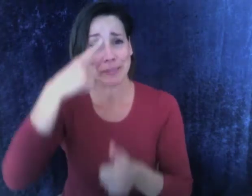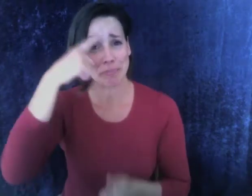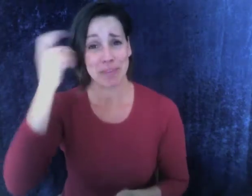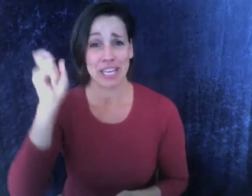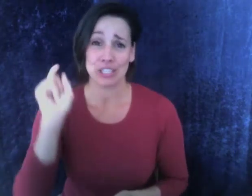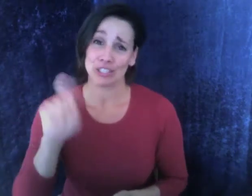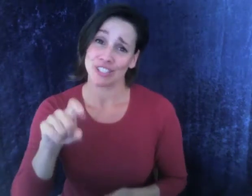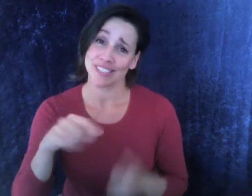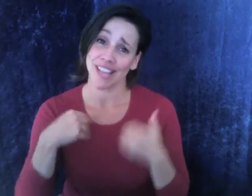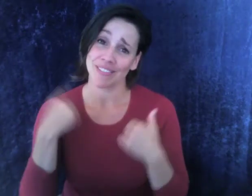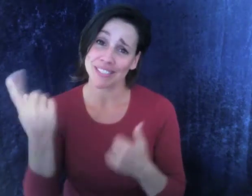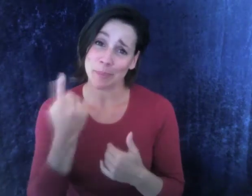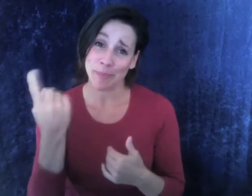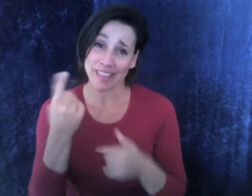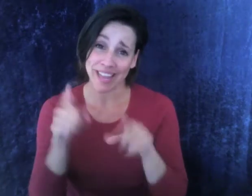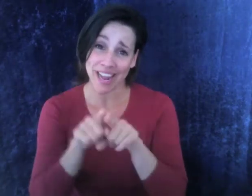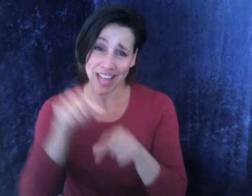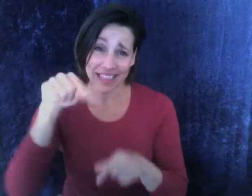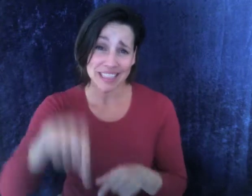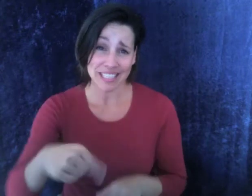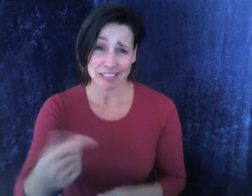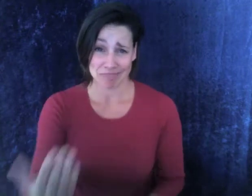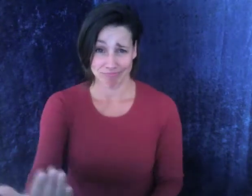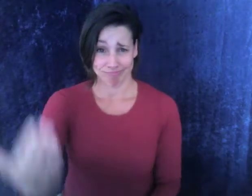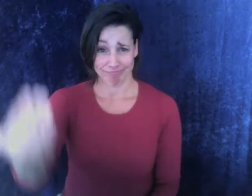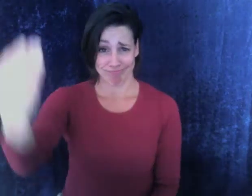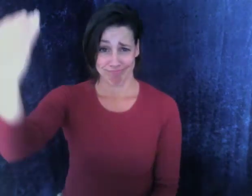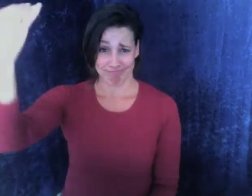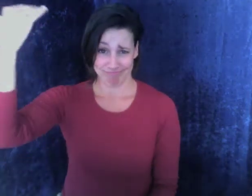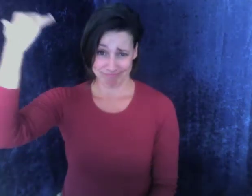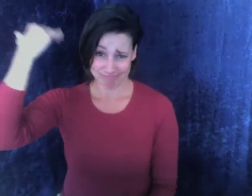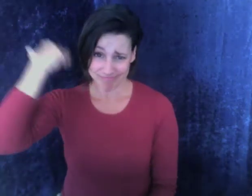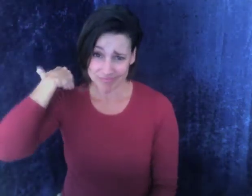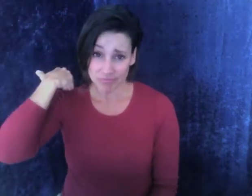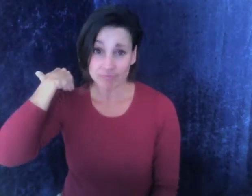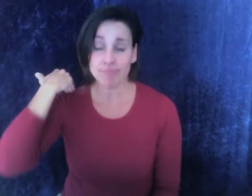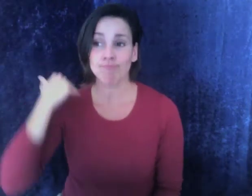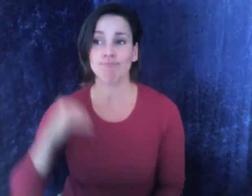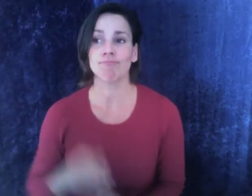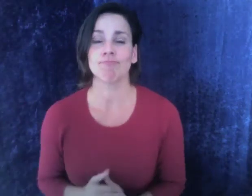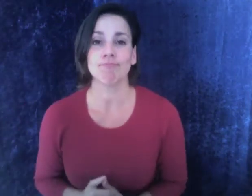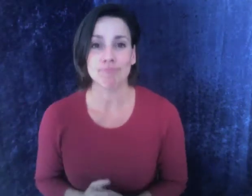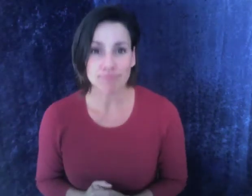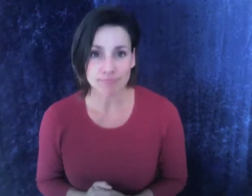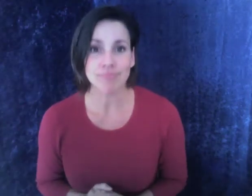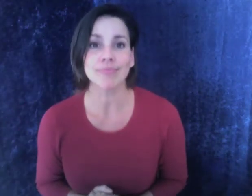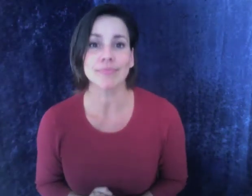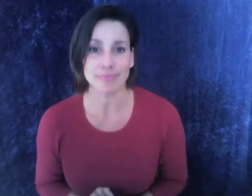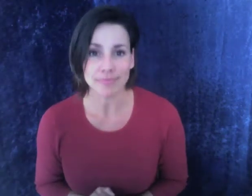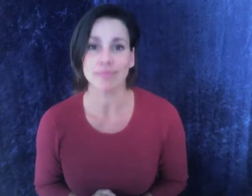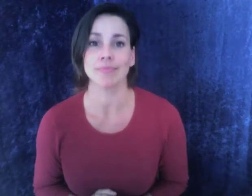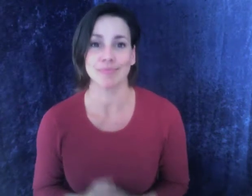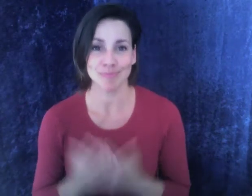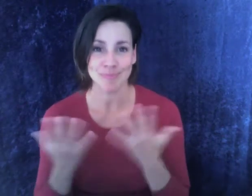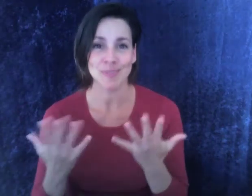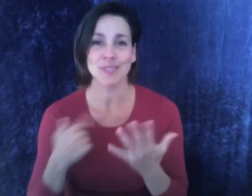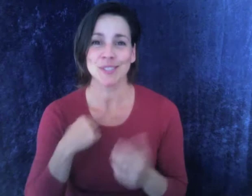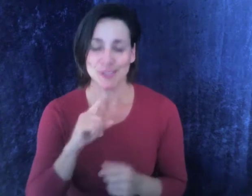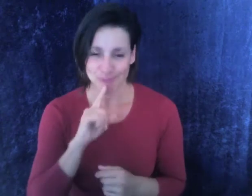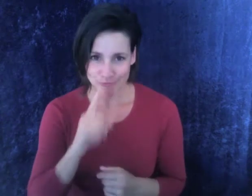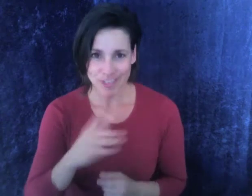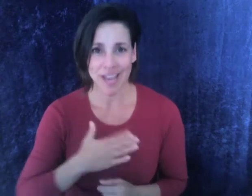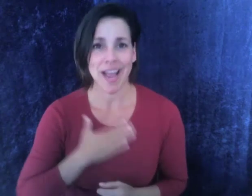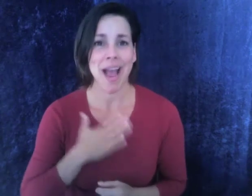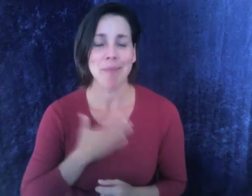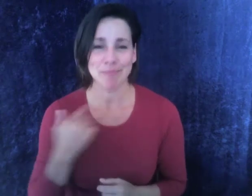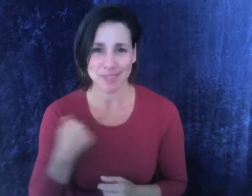because we should have something like this long time ago. I am glad